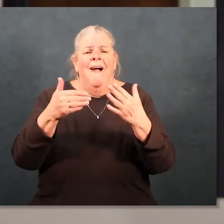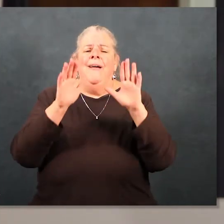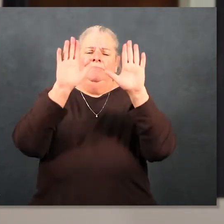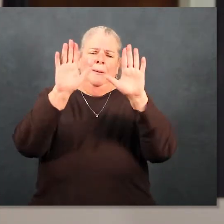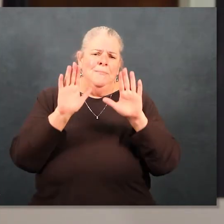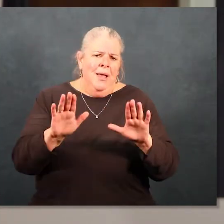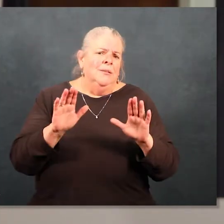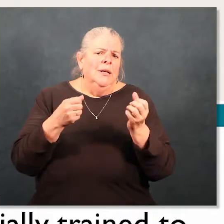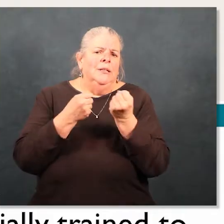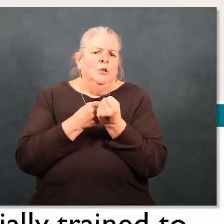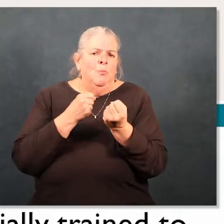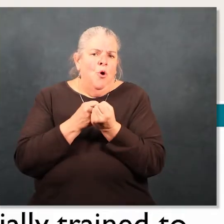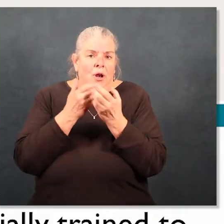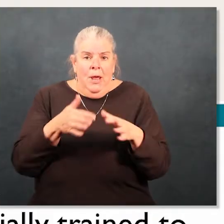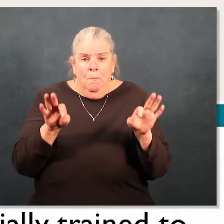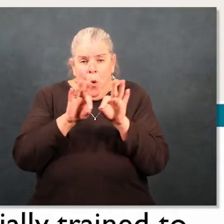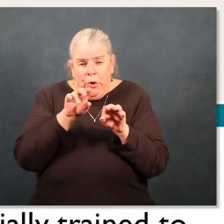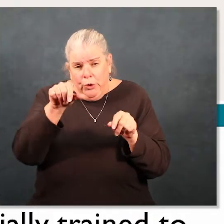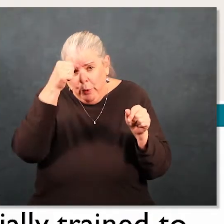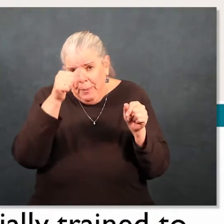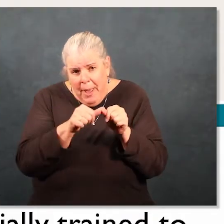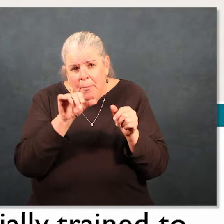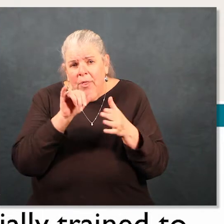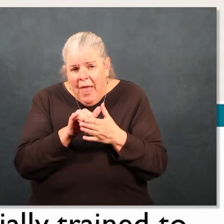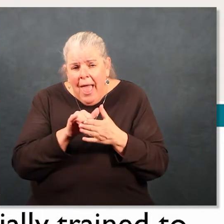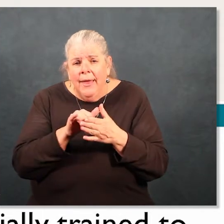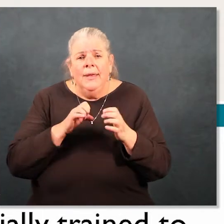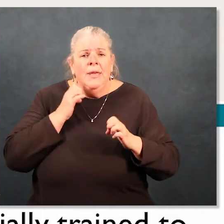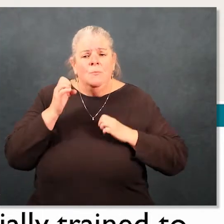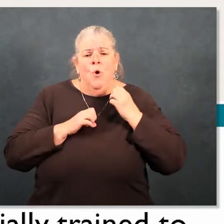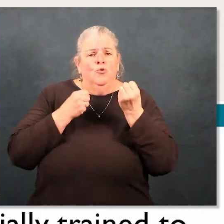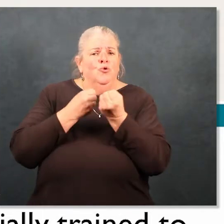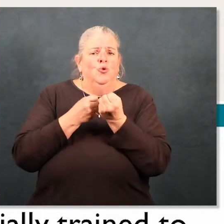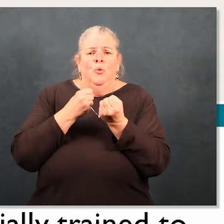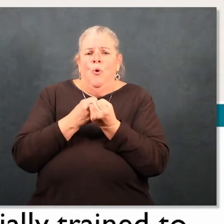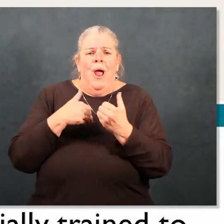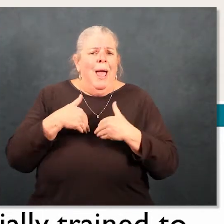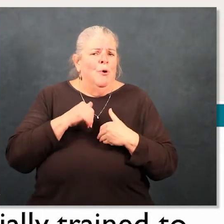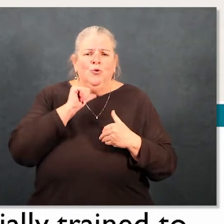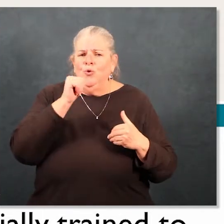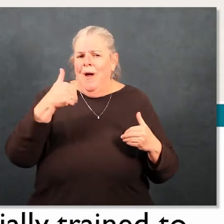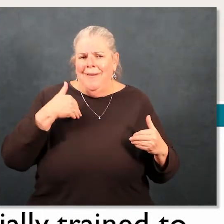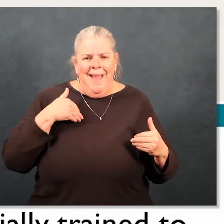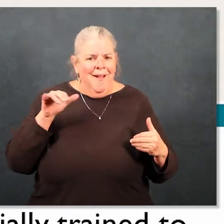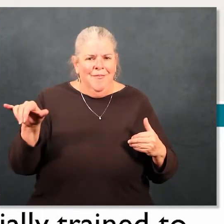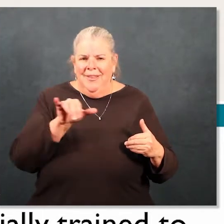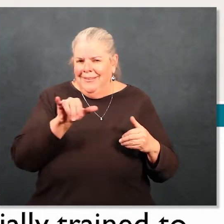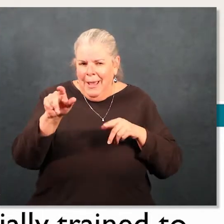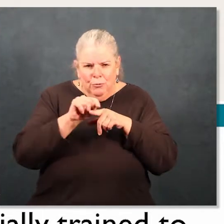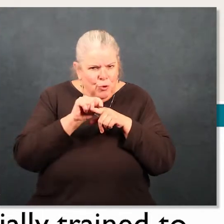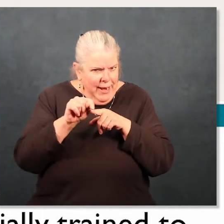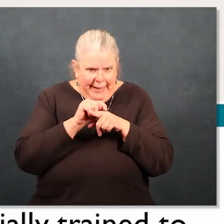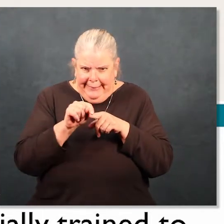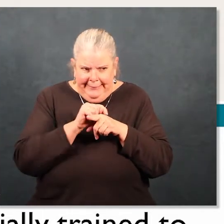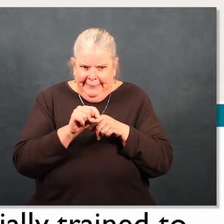to keep in mind that emotional support animals don't have the same training that service animals do